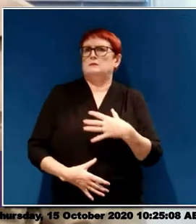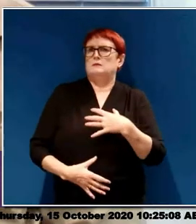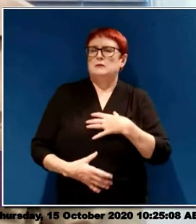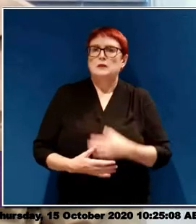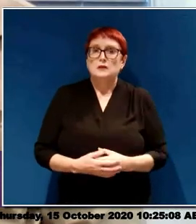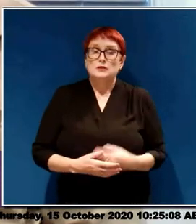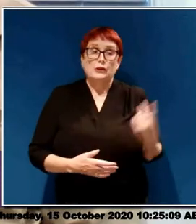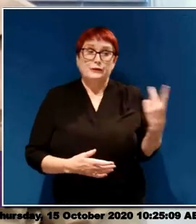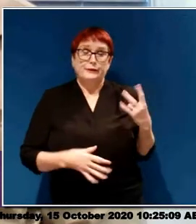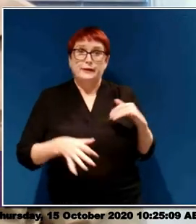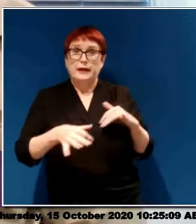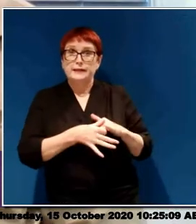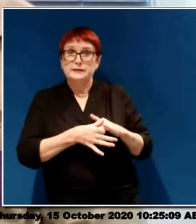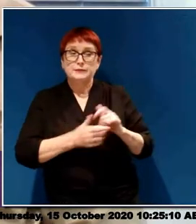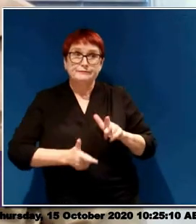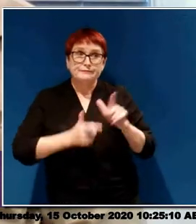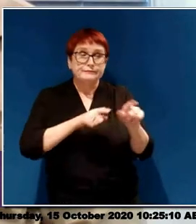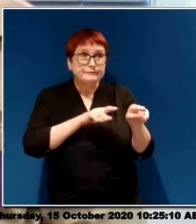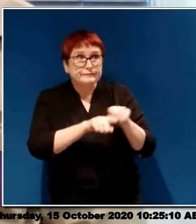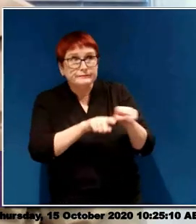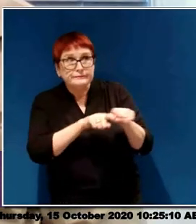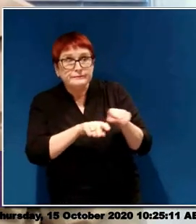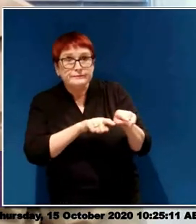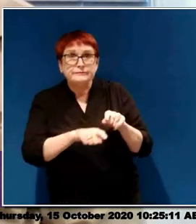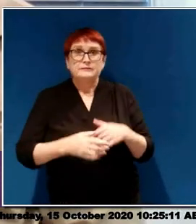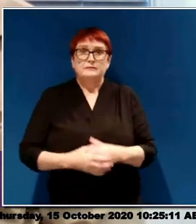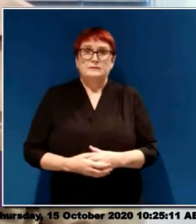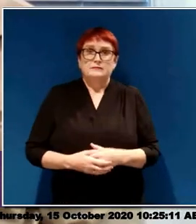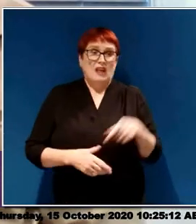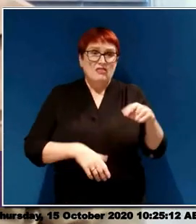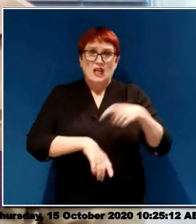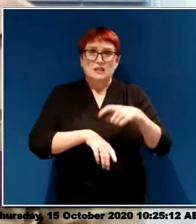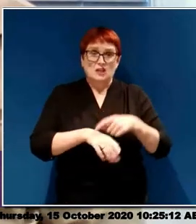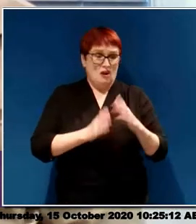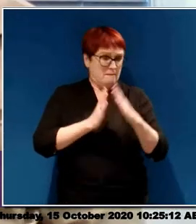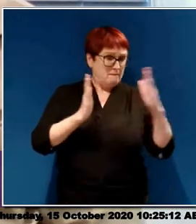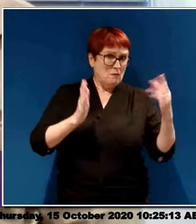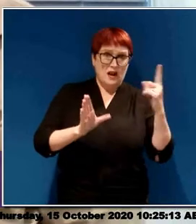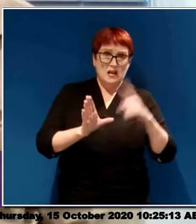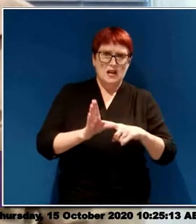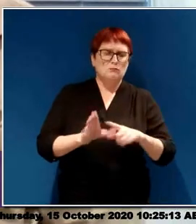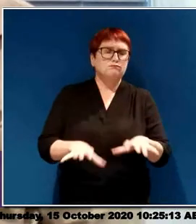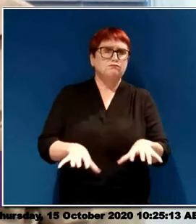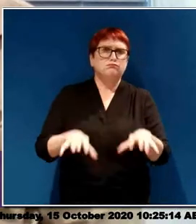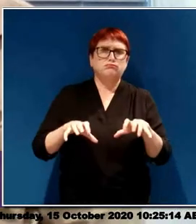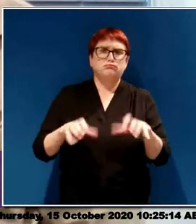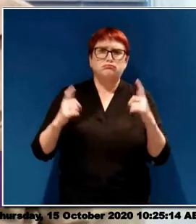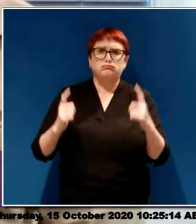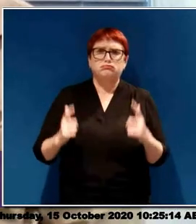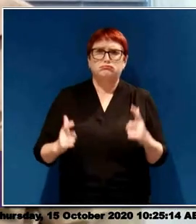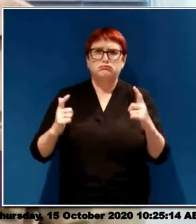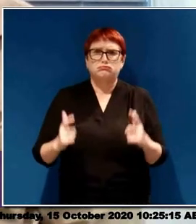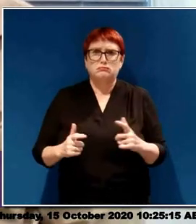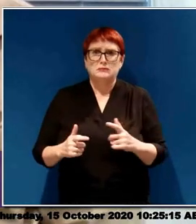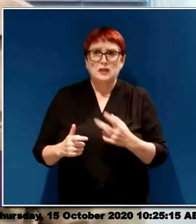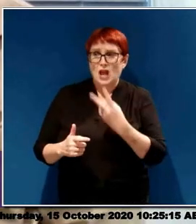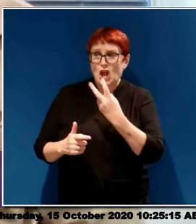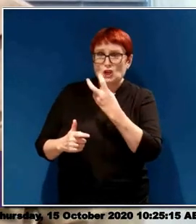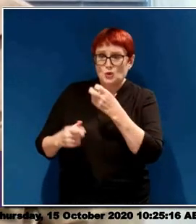And it was very - it was a very stressful time. We had, you know, two other boys at home dealing with this at the same time that